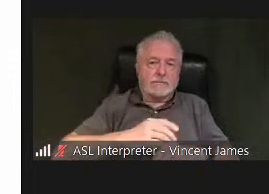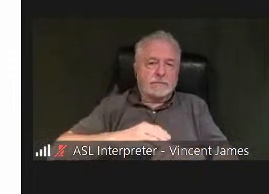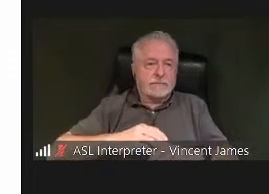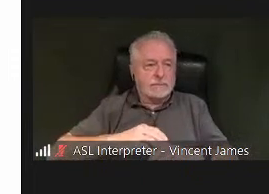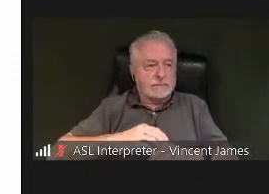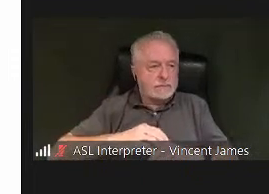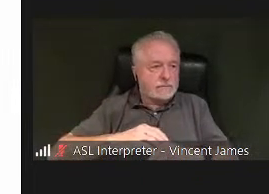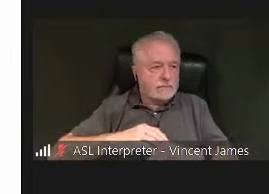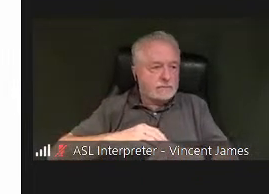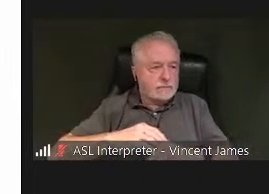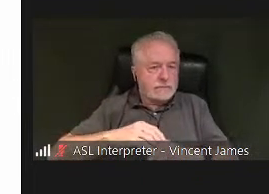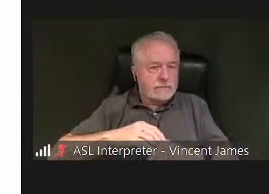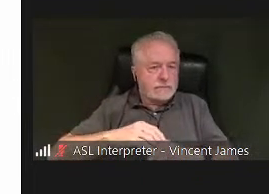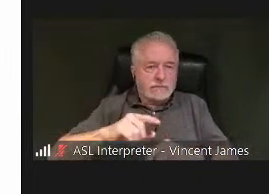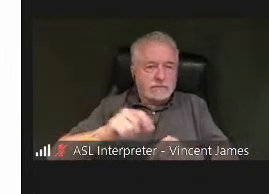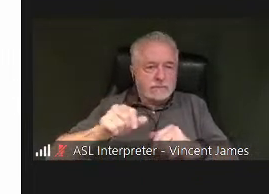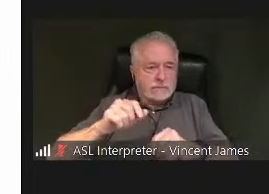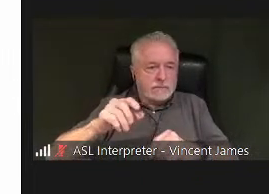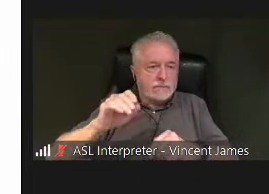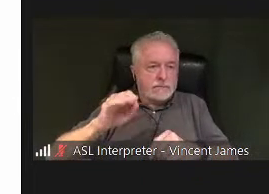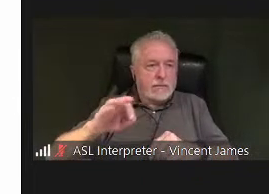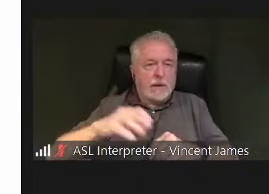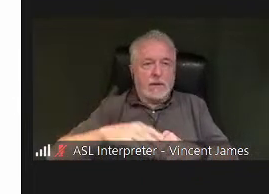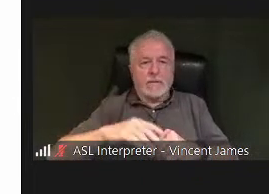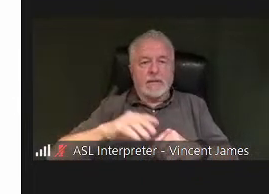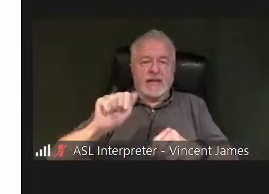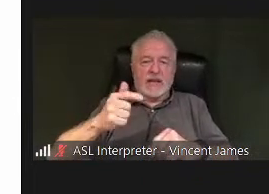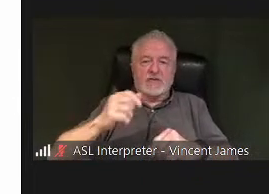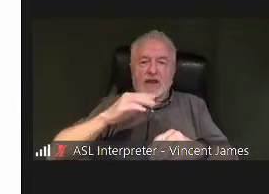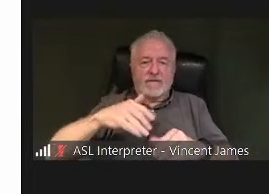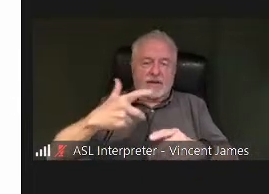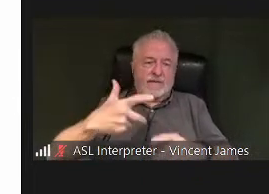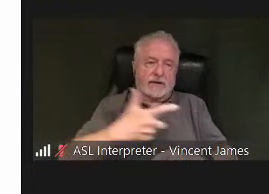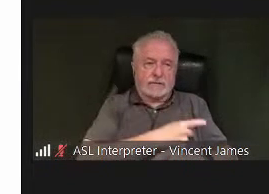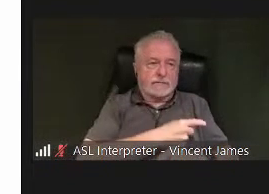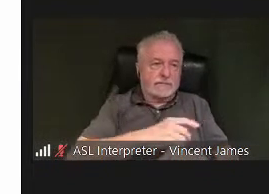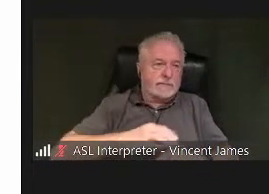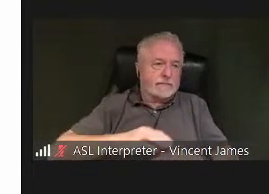So it gives you the areas of the ages that have not been vaccinated.